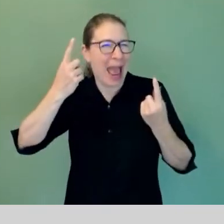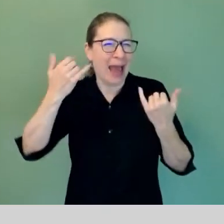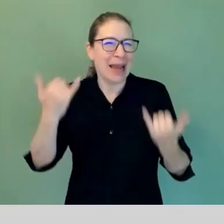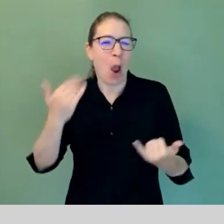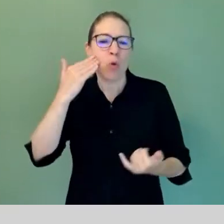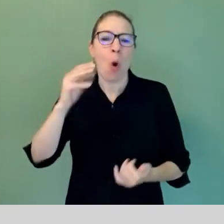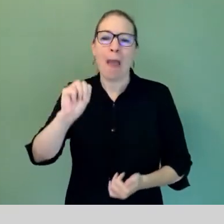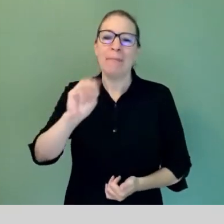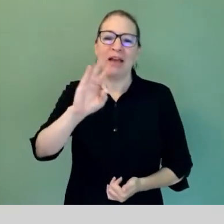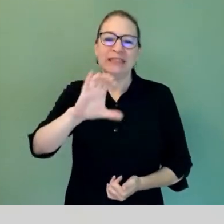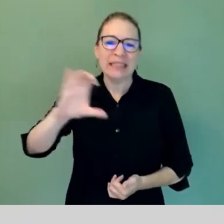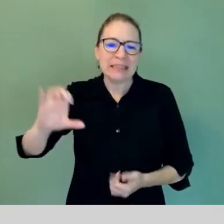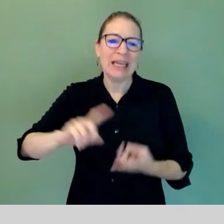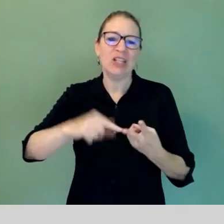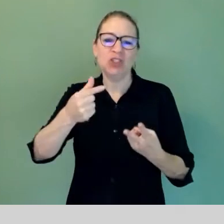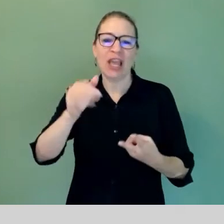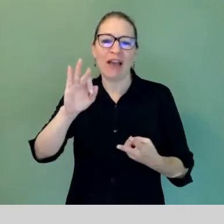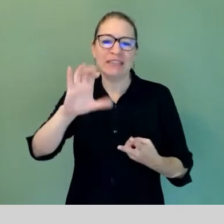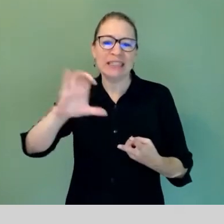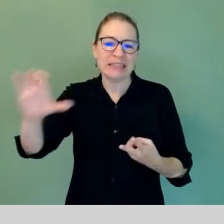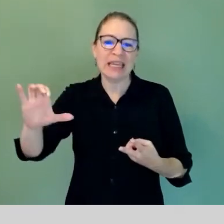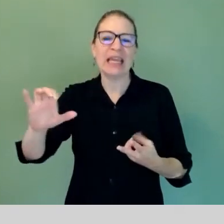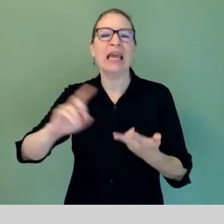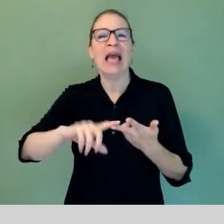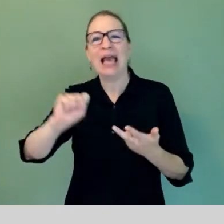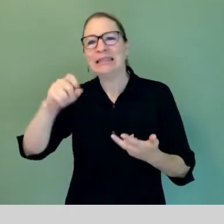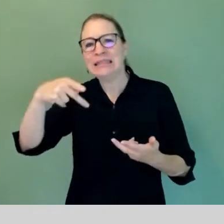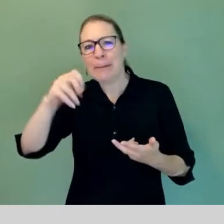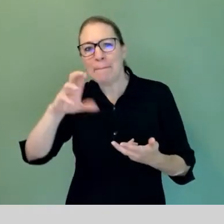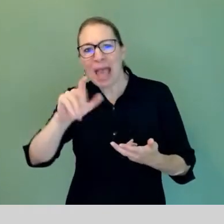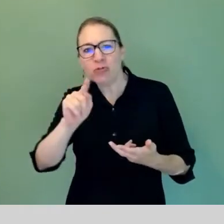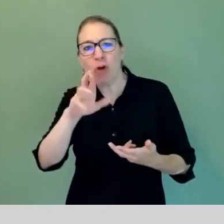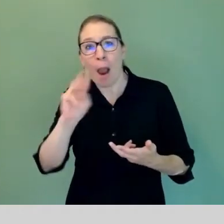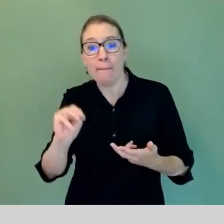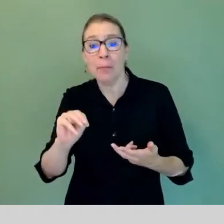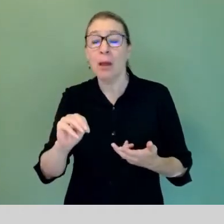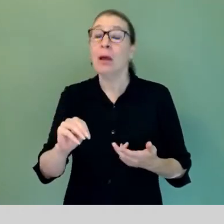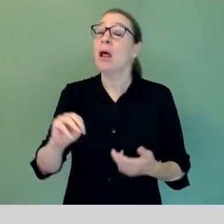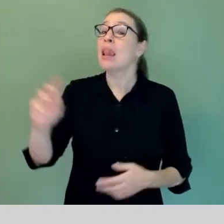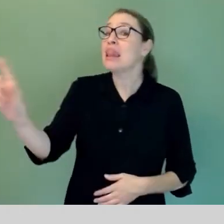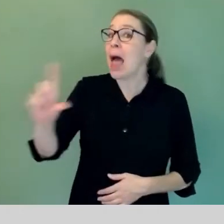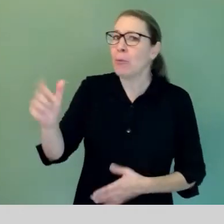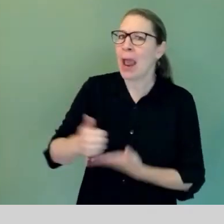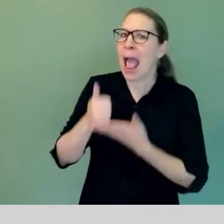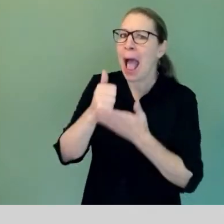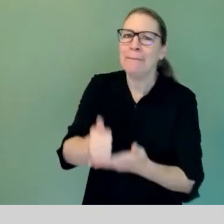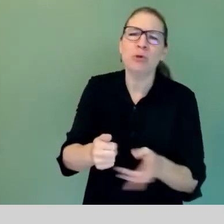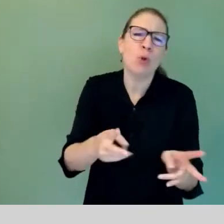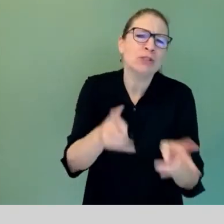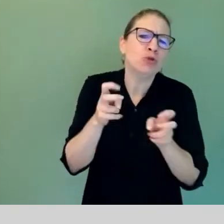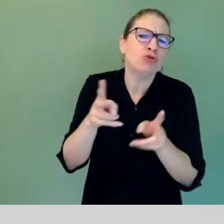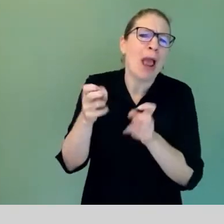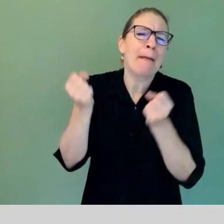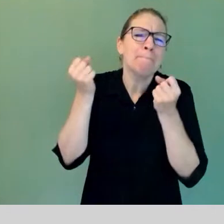We know what is MFCC GFCC. We know what's a spectrum, and there are so many other audio features that the library helps you extract.